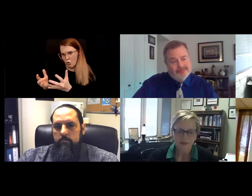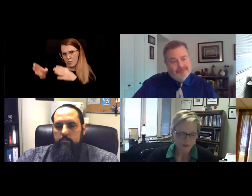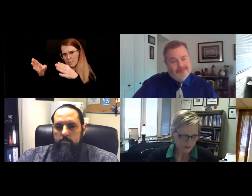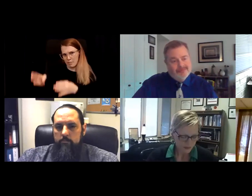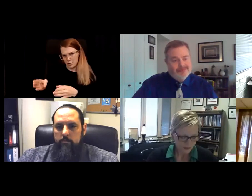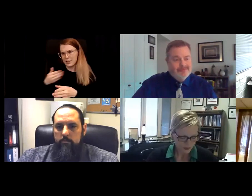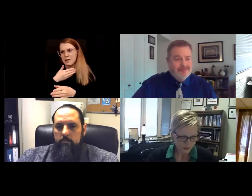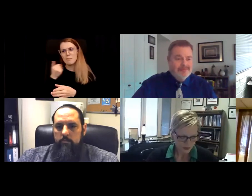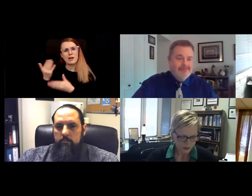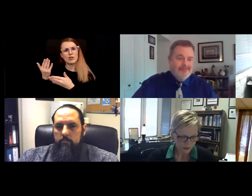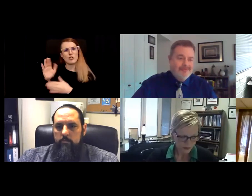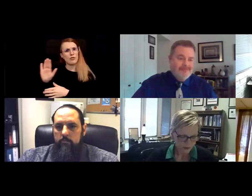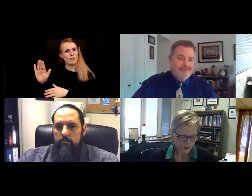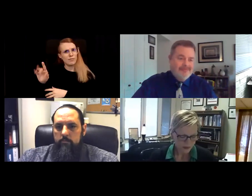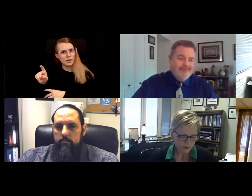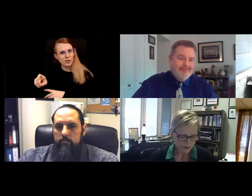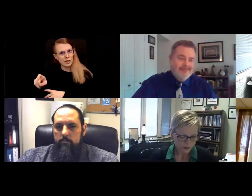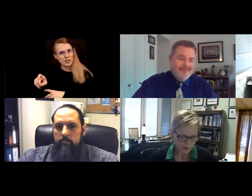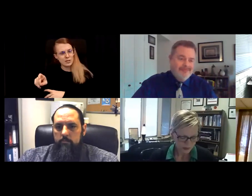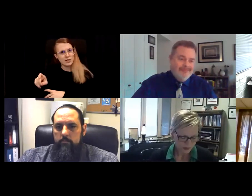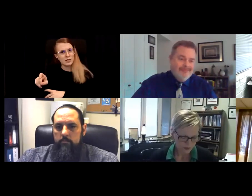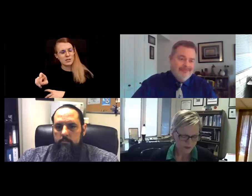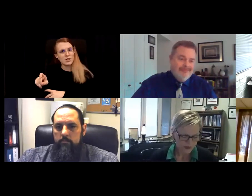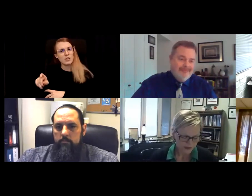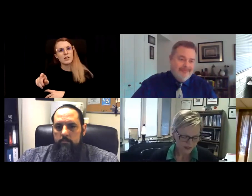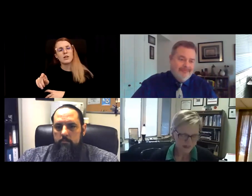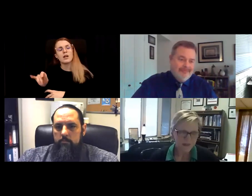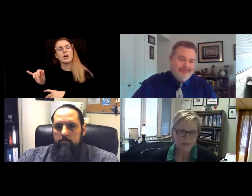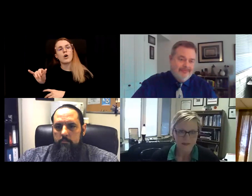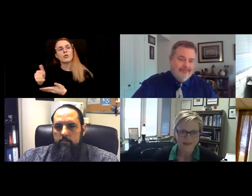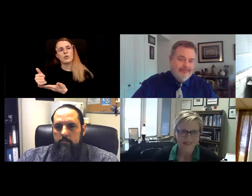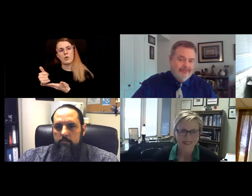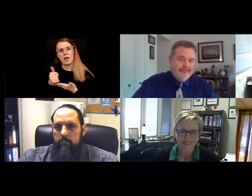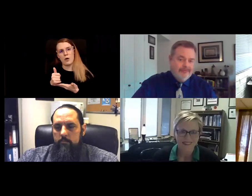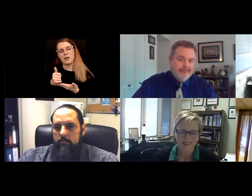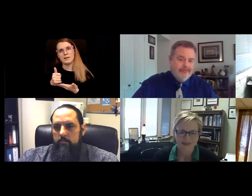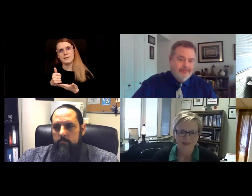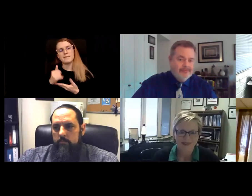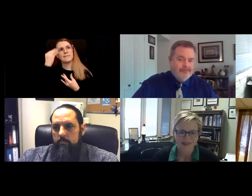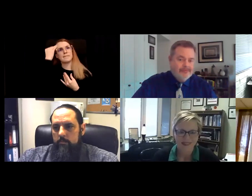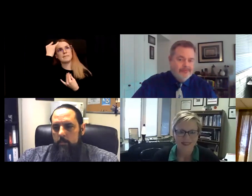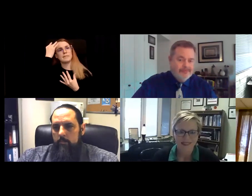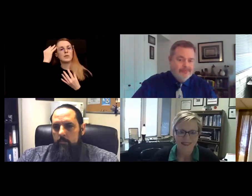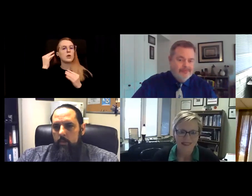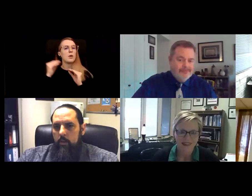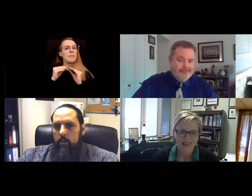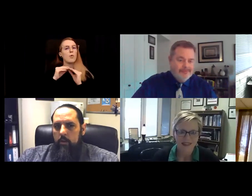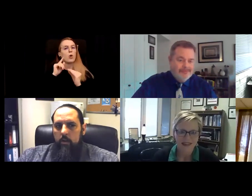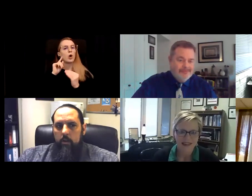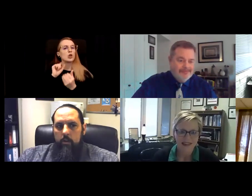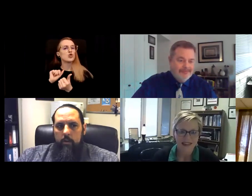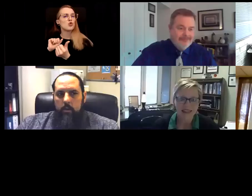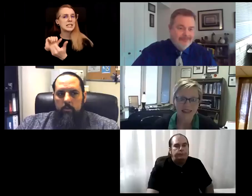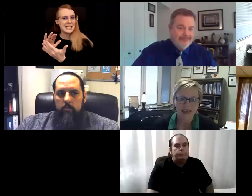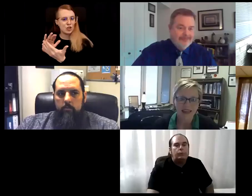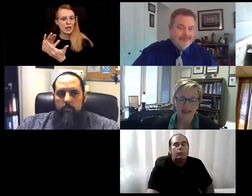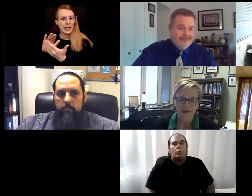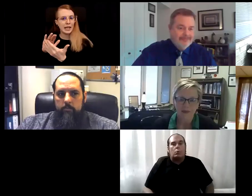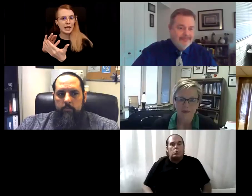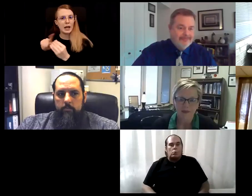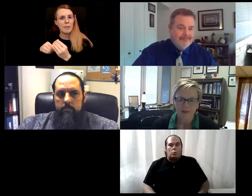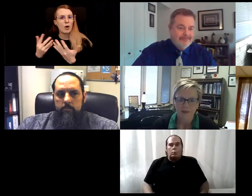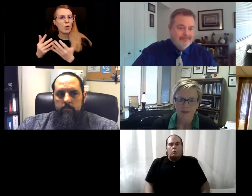You know, it also helped us think about more strategically about the policy and procedures